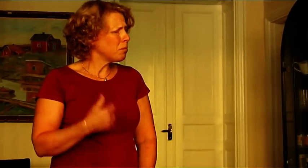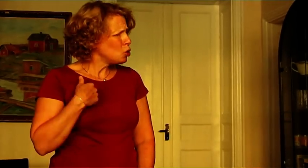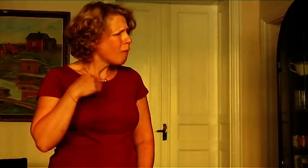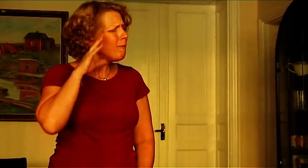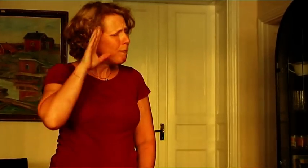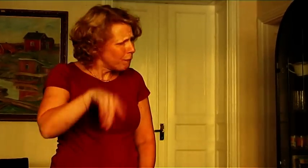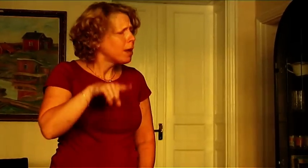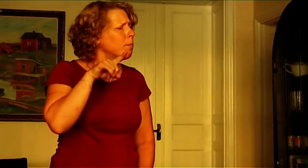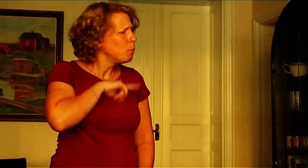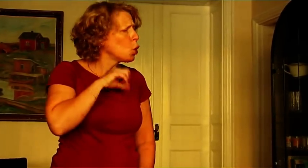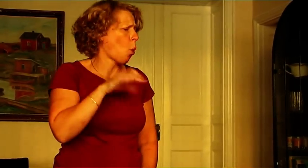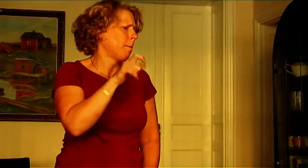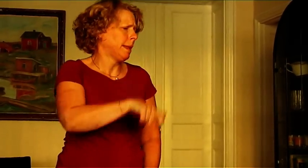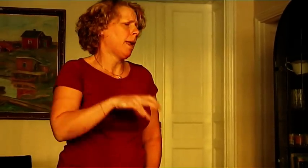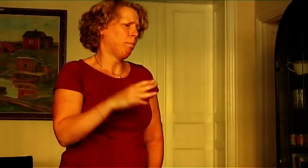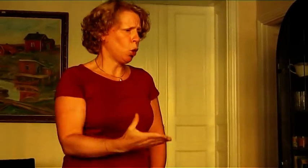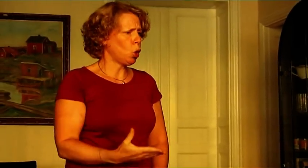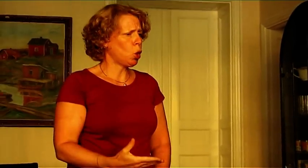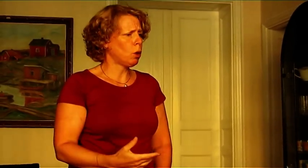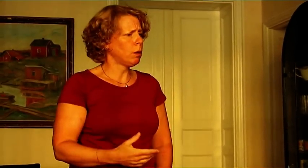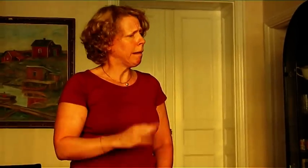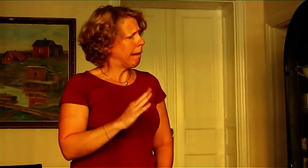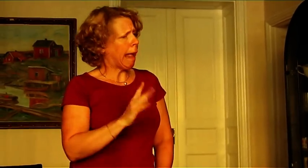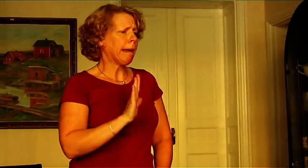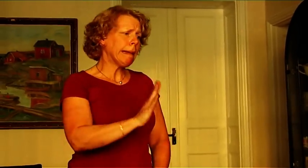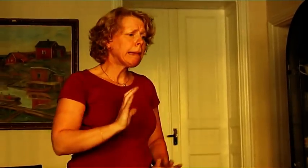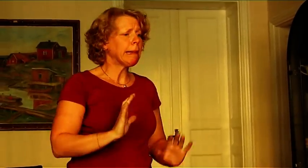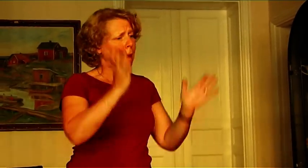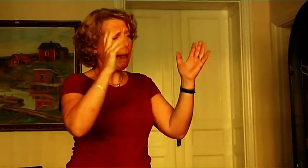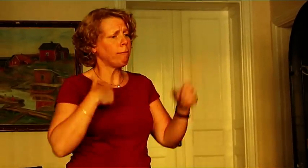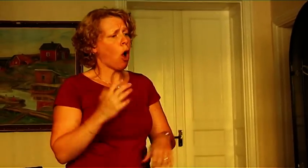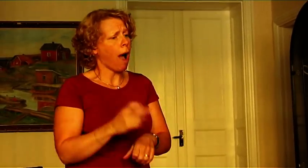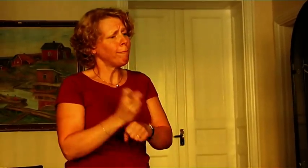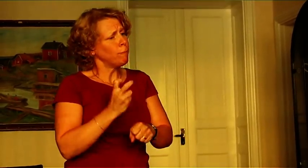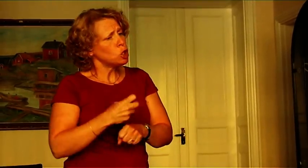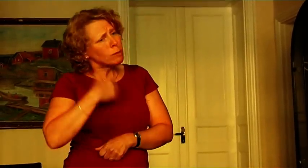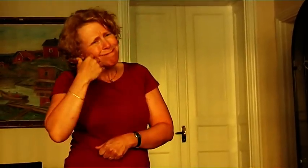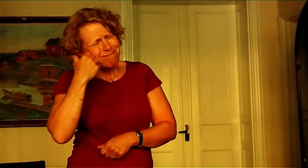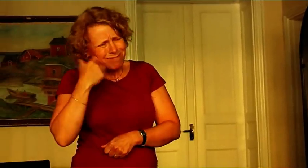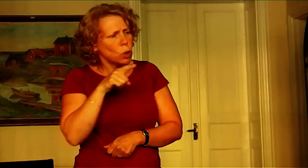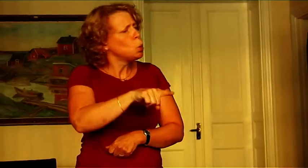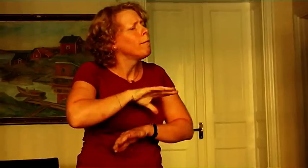I know a lot about you My. Your whole life I've been trying to pretend as if-